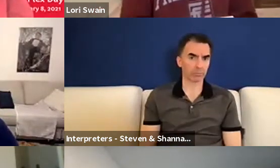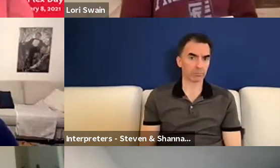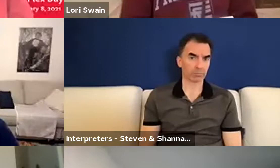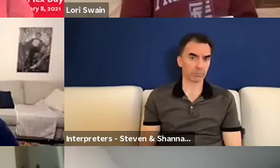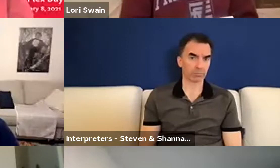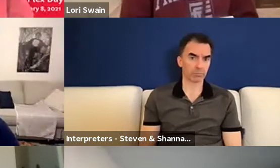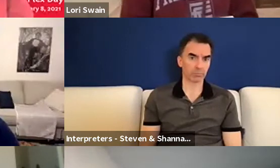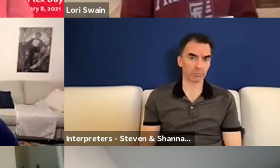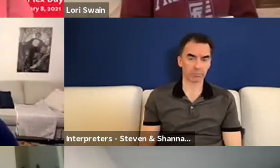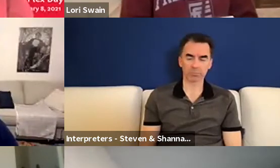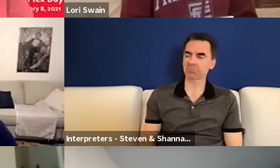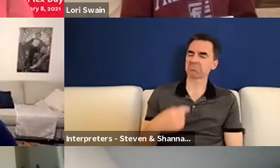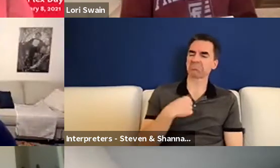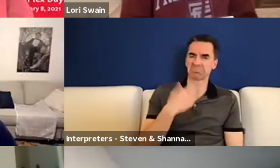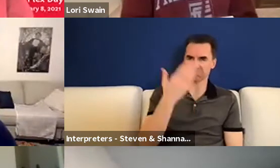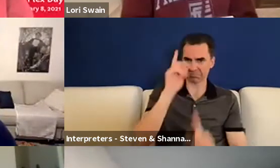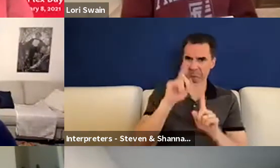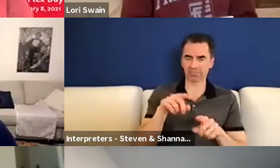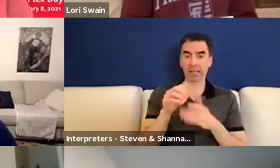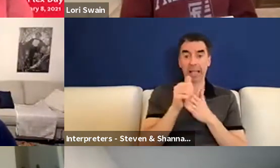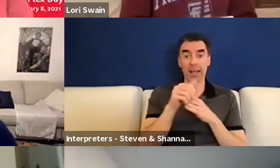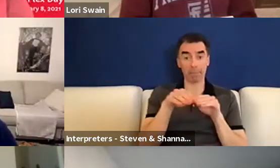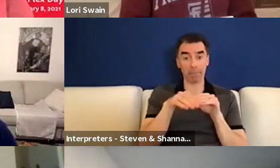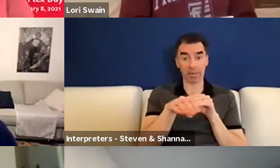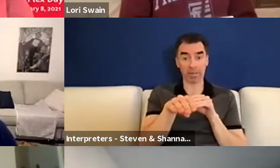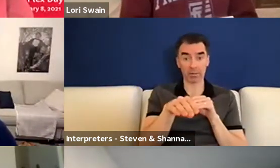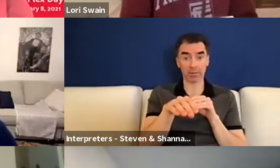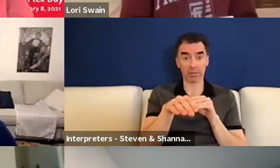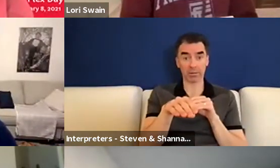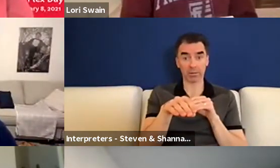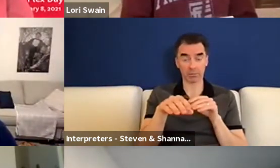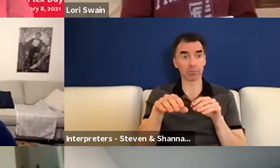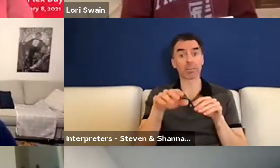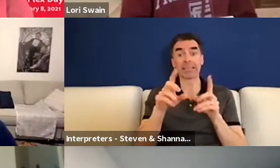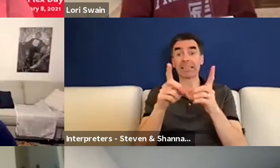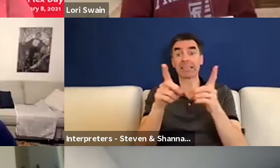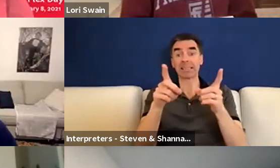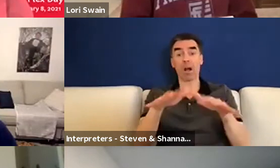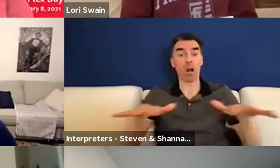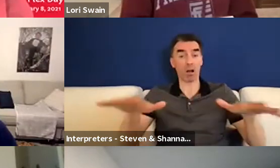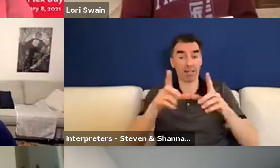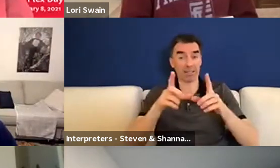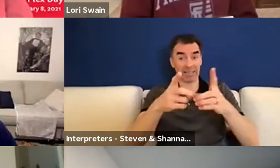I can answer a little bit of that. So Guided Pathways is being applied. raced across the whole district, and really actually started